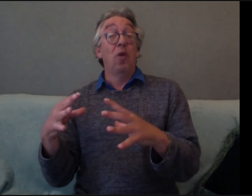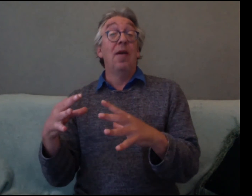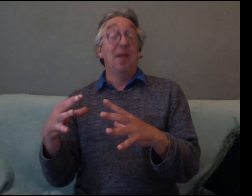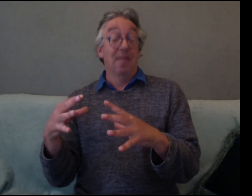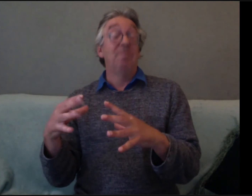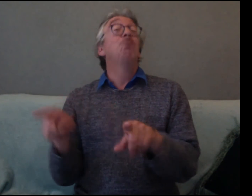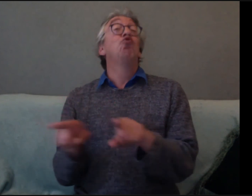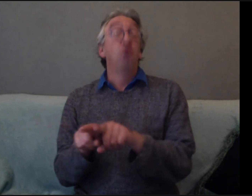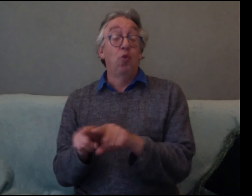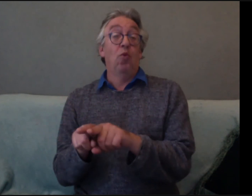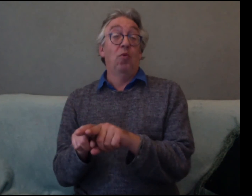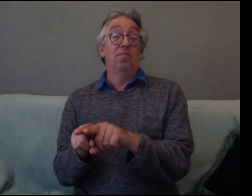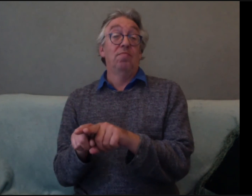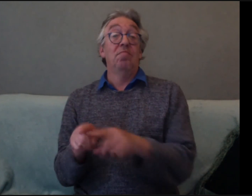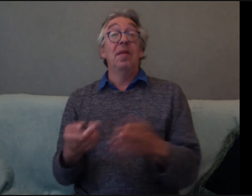who would like to go and volunteer.